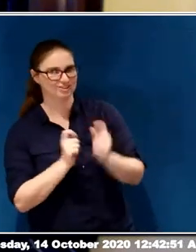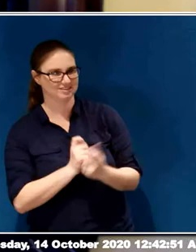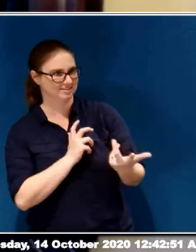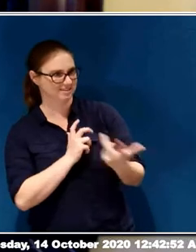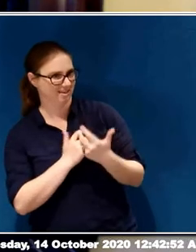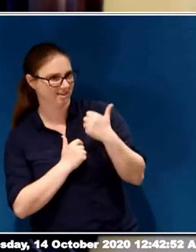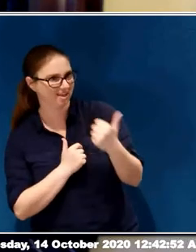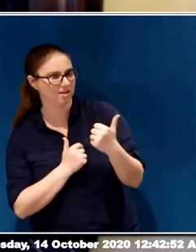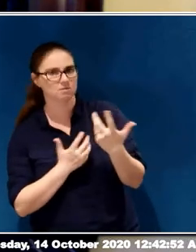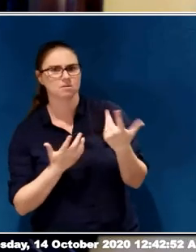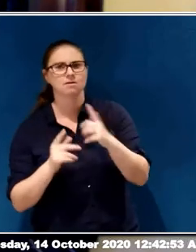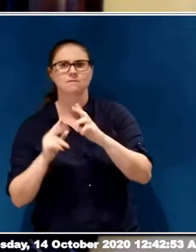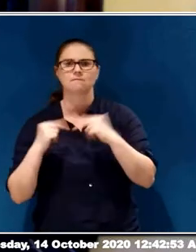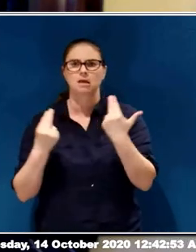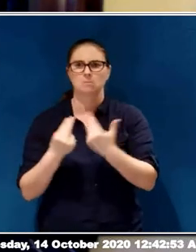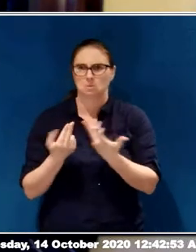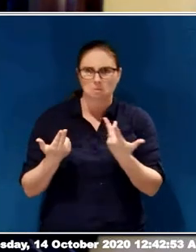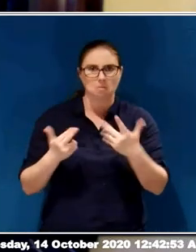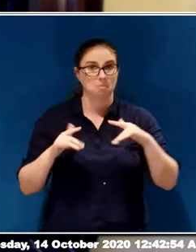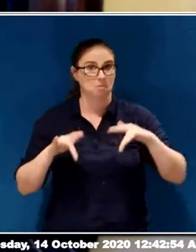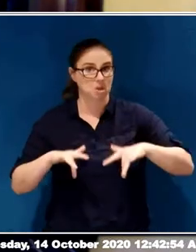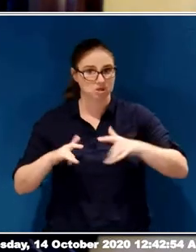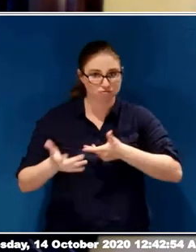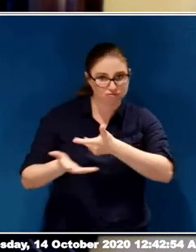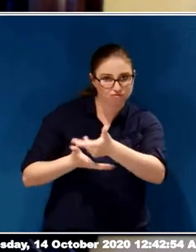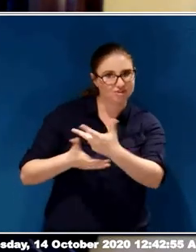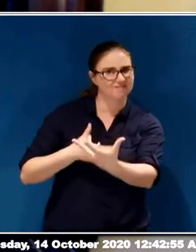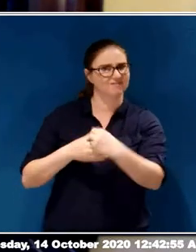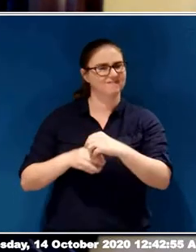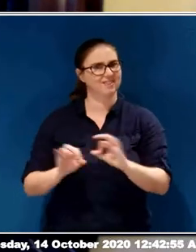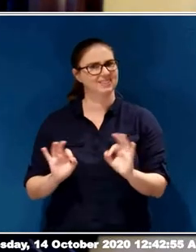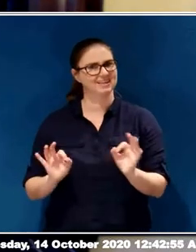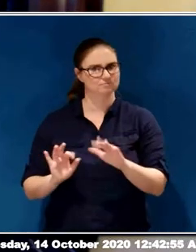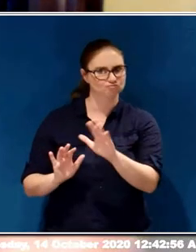So technically you could be compliant at the State level but not at the National